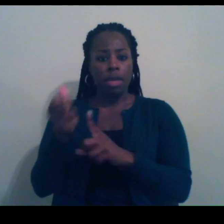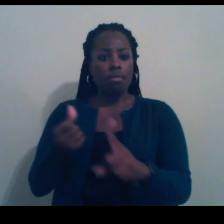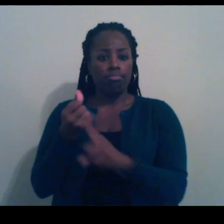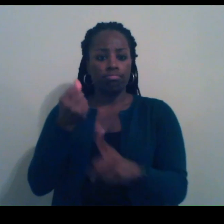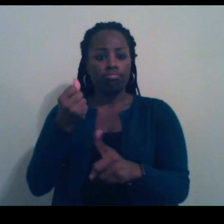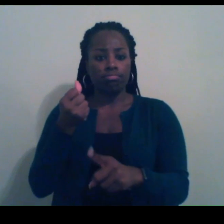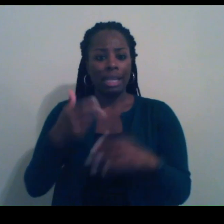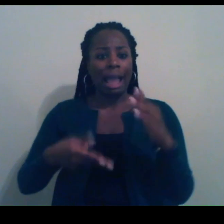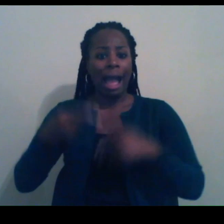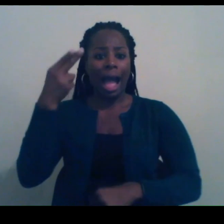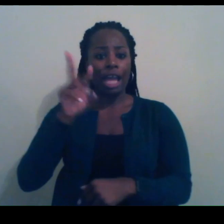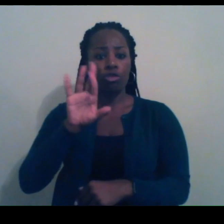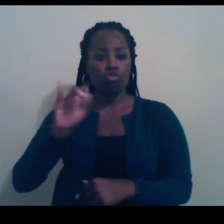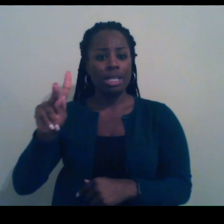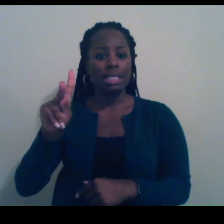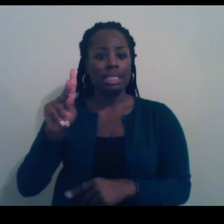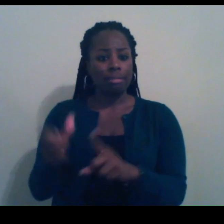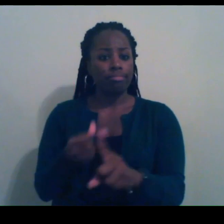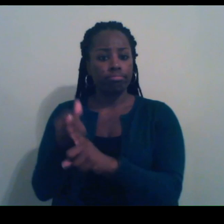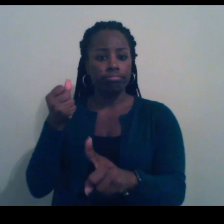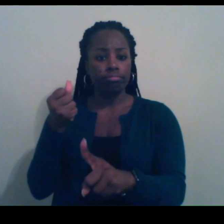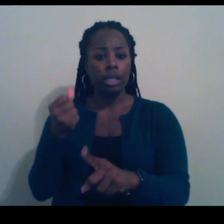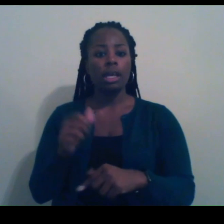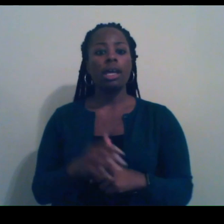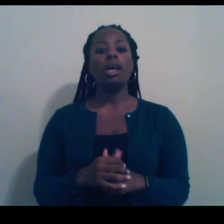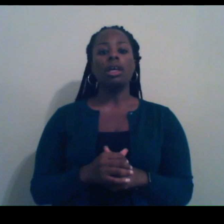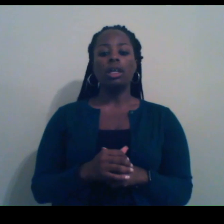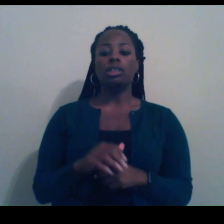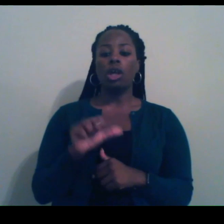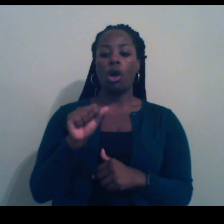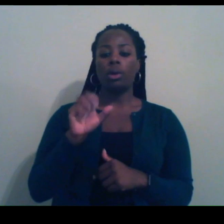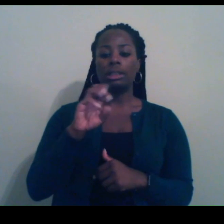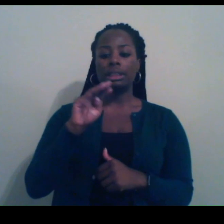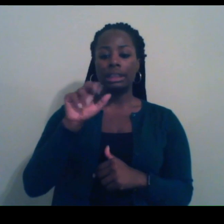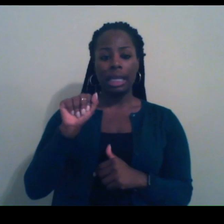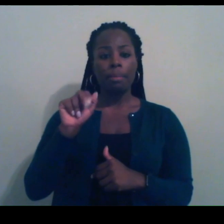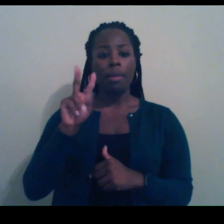responsibility with regard to funding of care whether it's therapeutics or